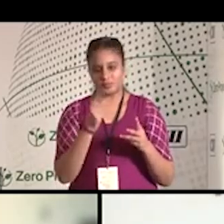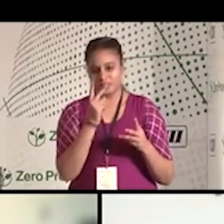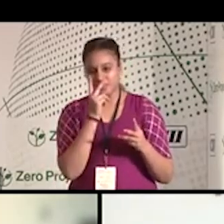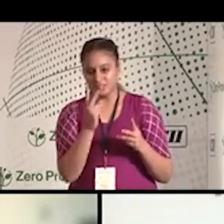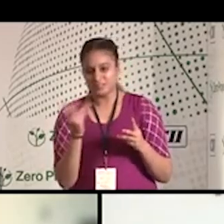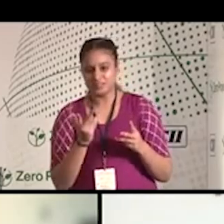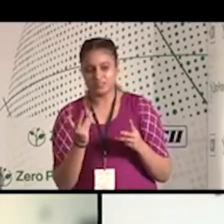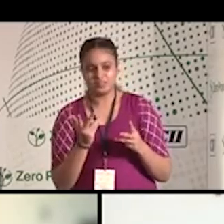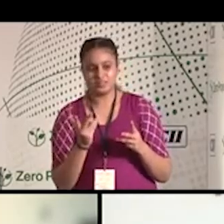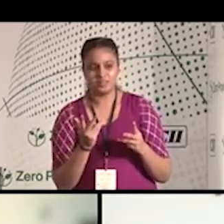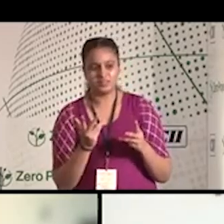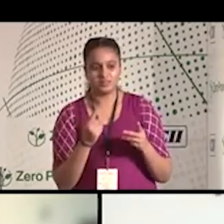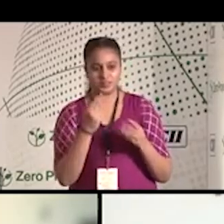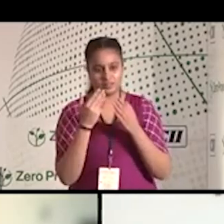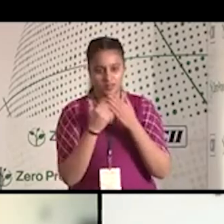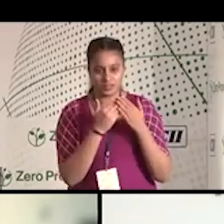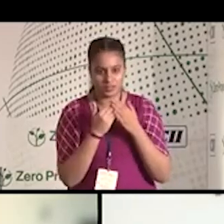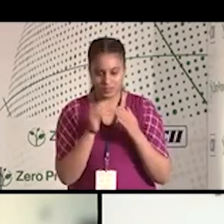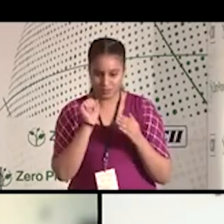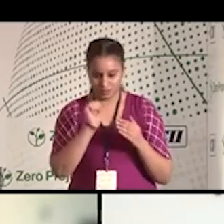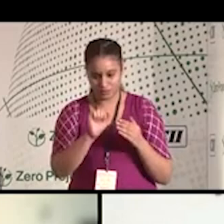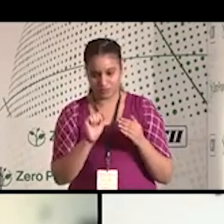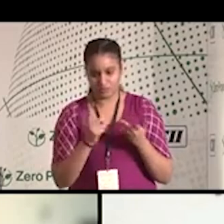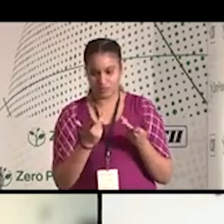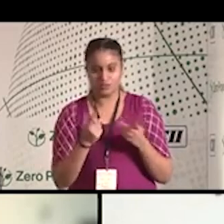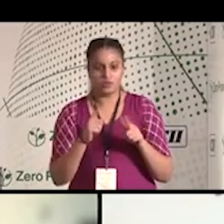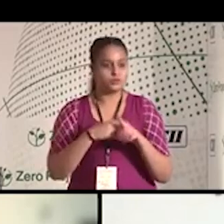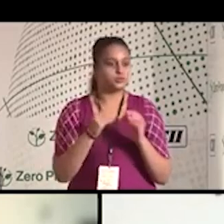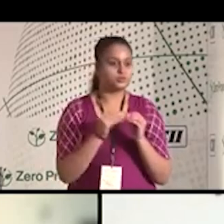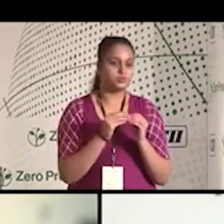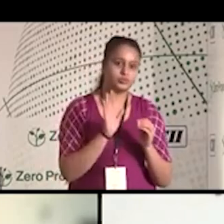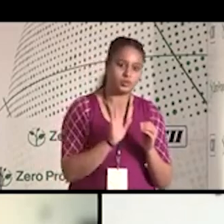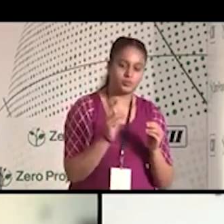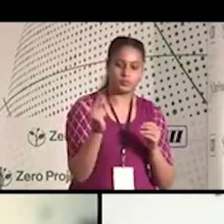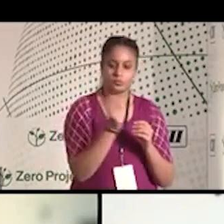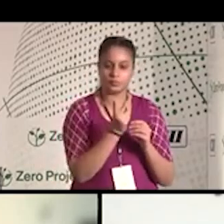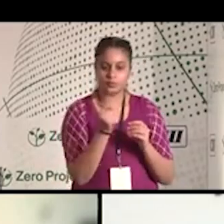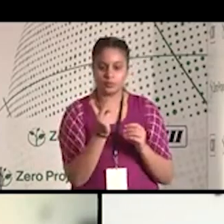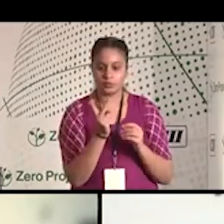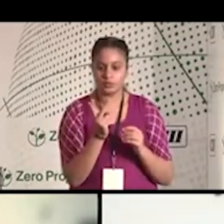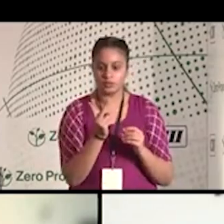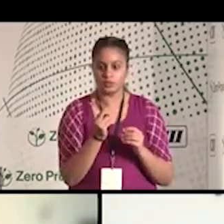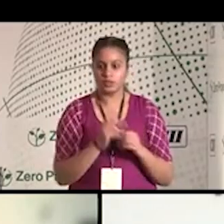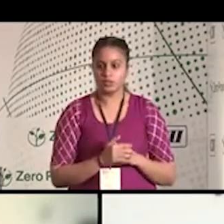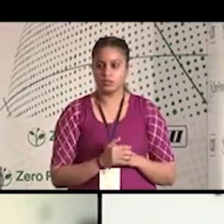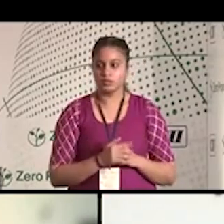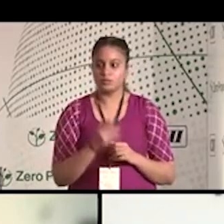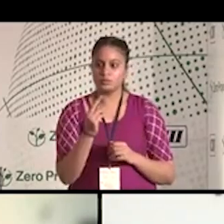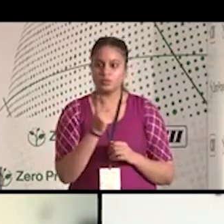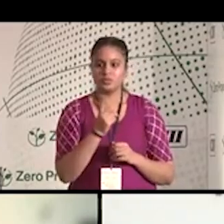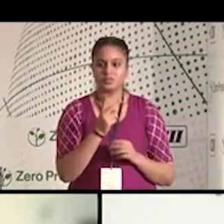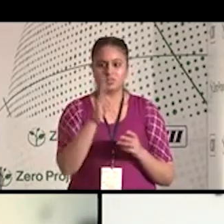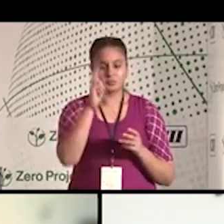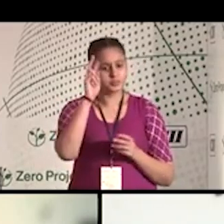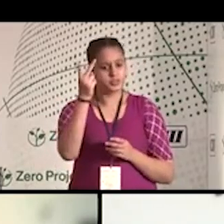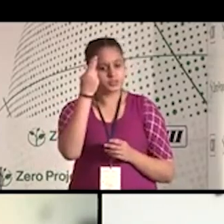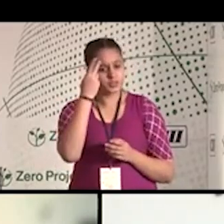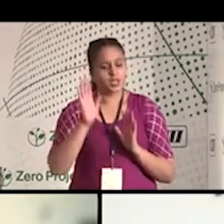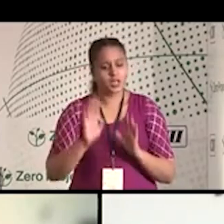in education as well as employment is there. There seems to a fundamental misunderstanding from employers,